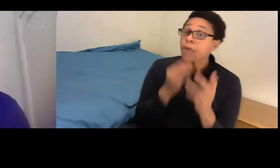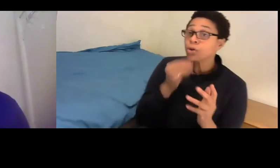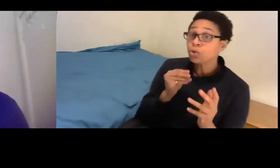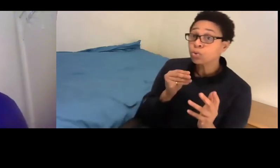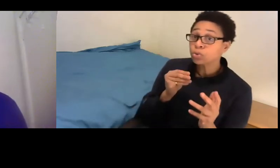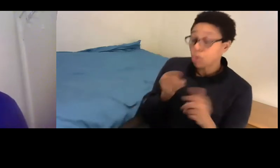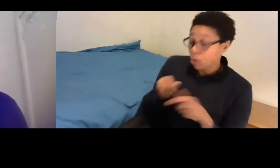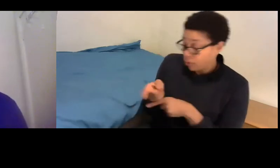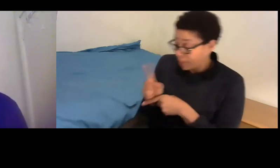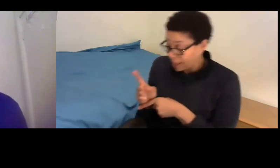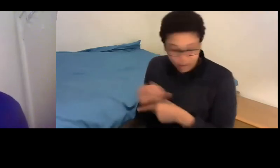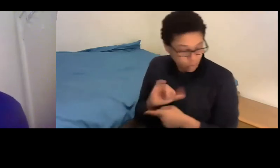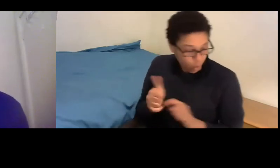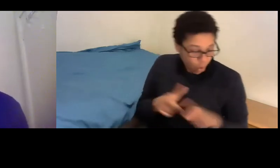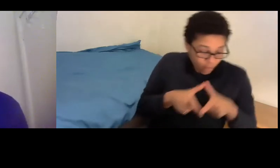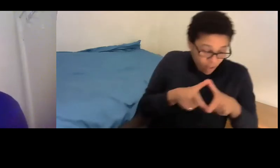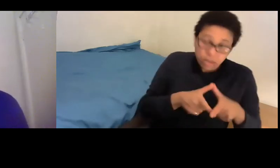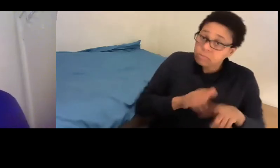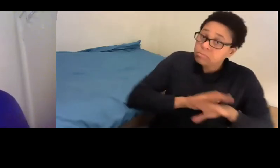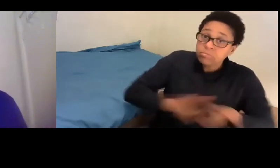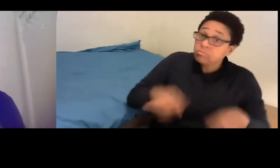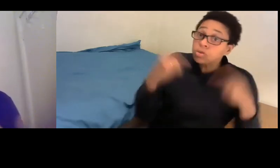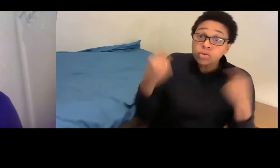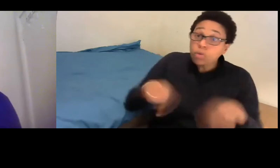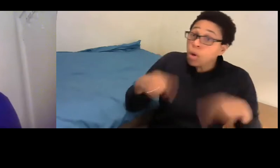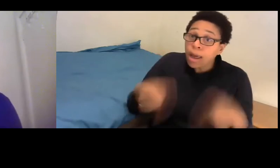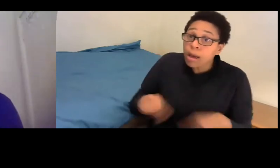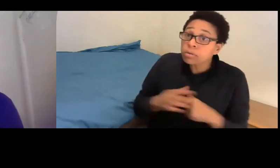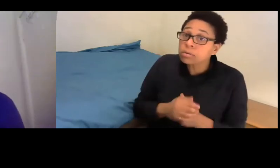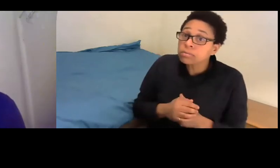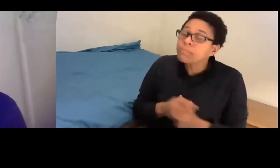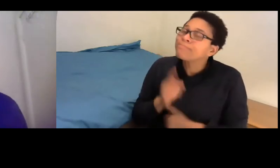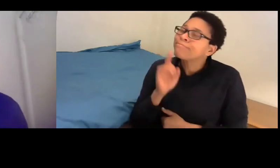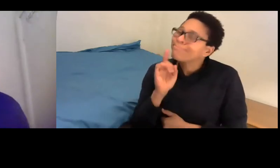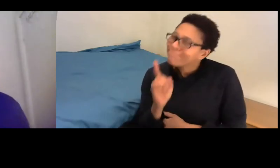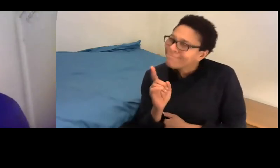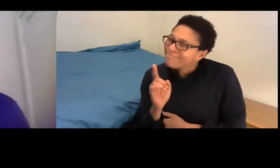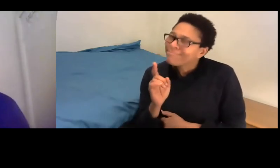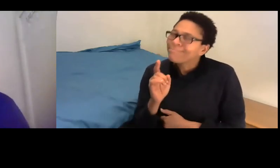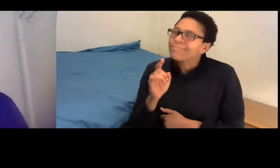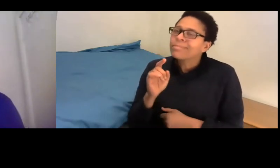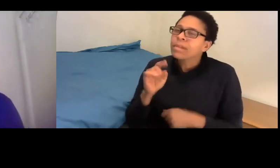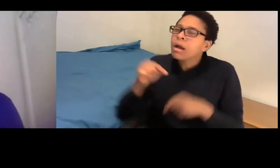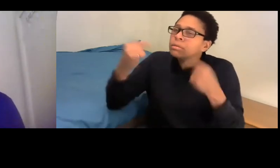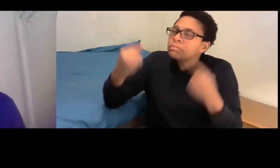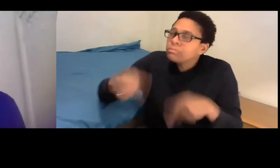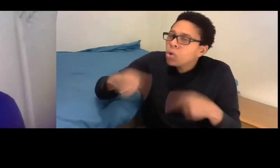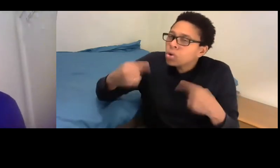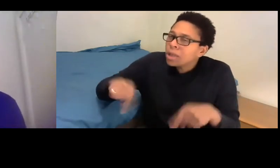these genitals was unlawful, but there were different degrees of unlawfulness depending on whether penetration had